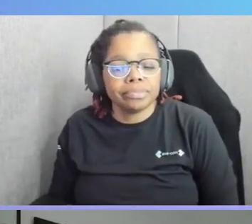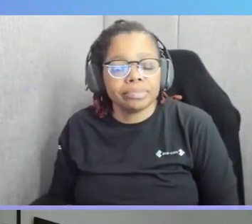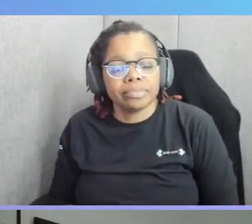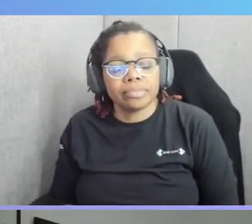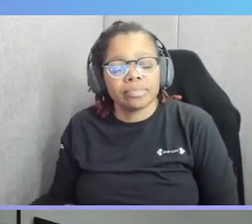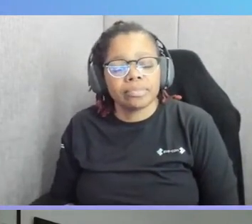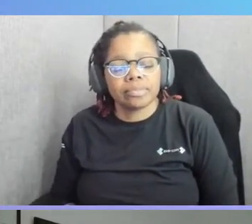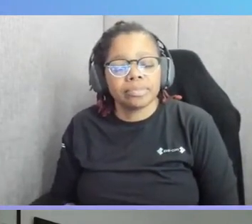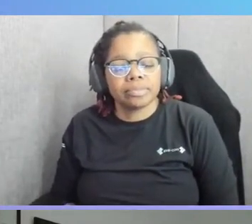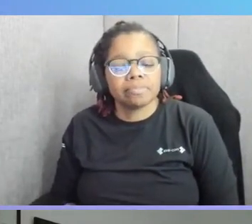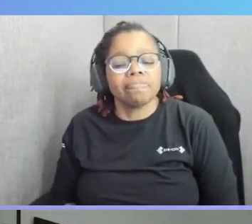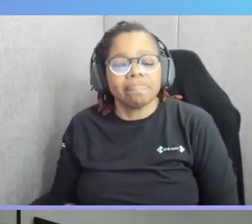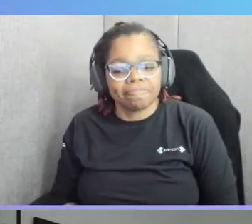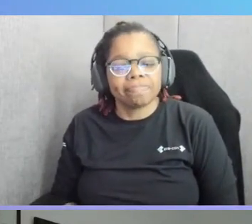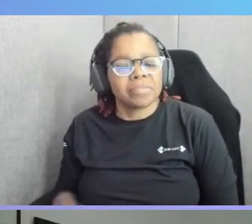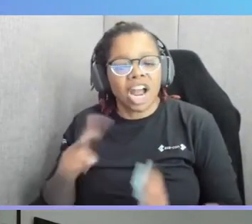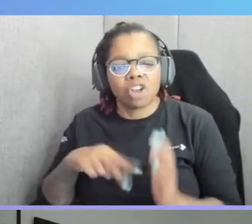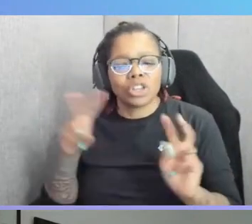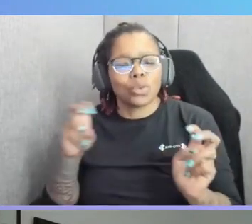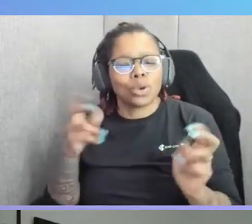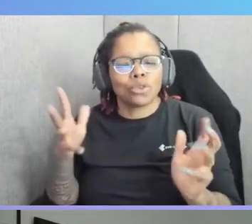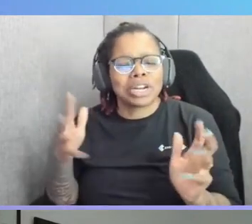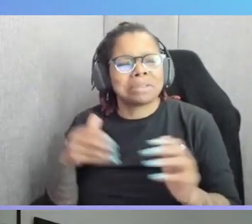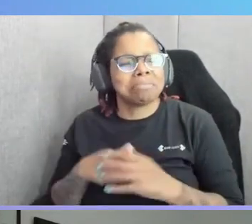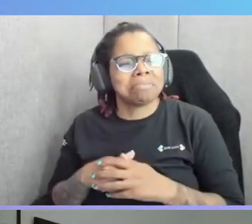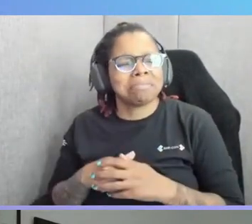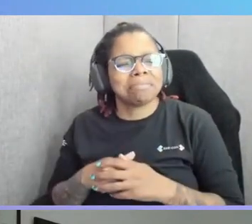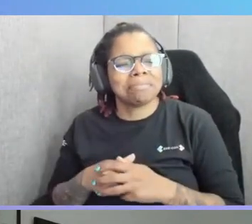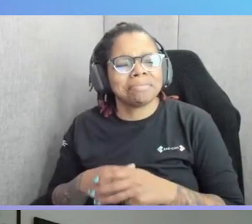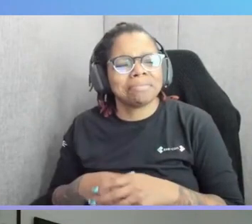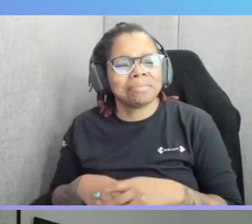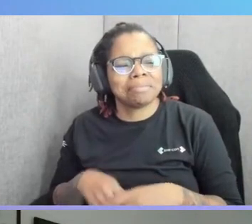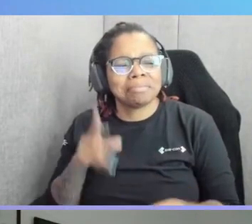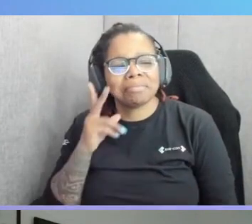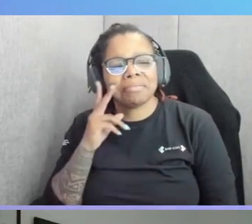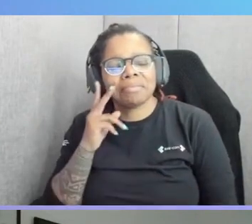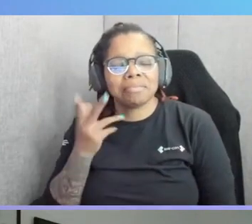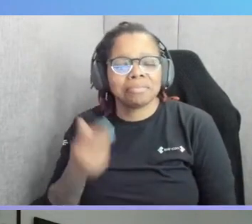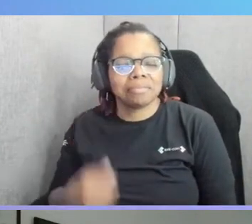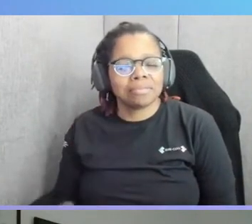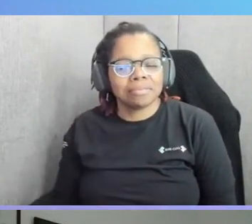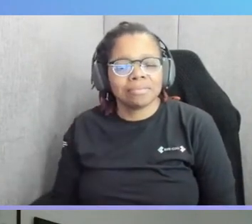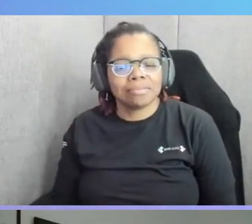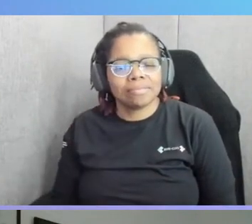read the quote, sorry. >> Let's see.